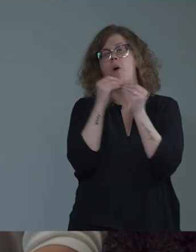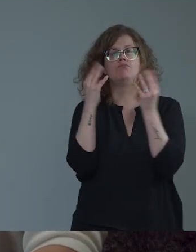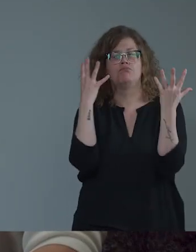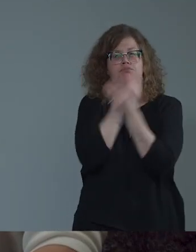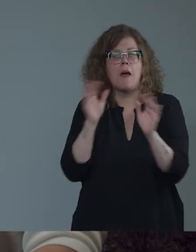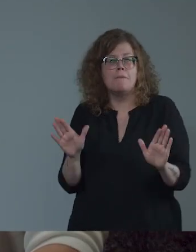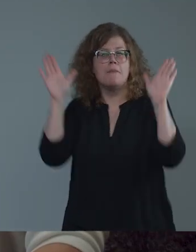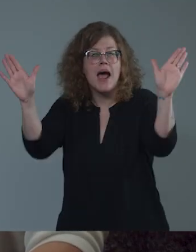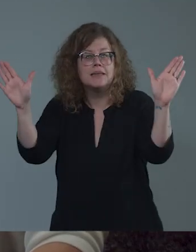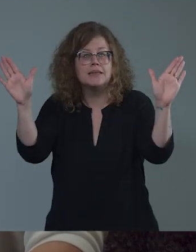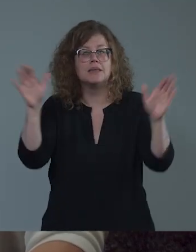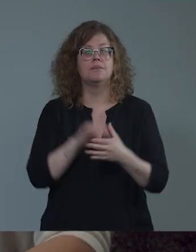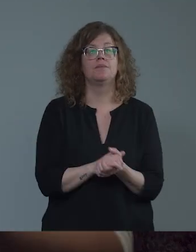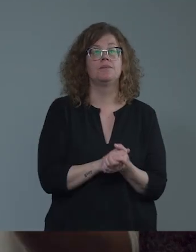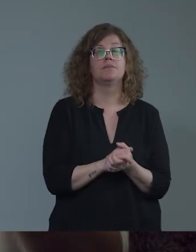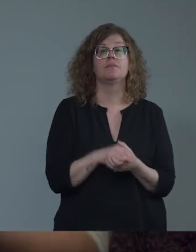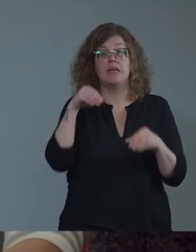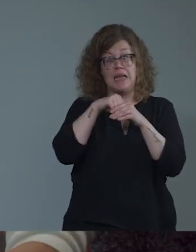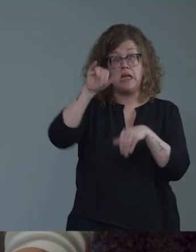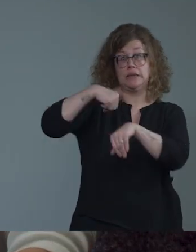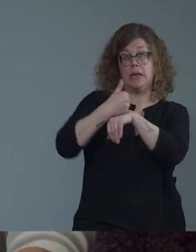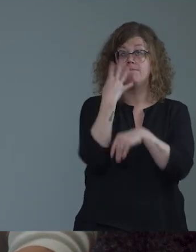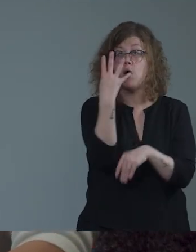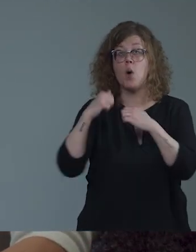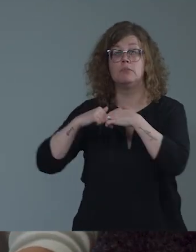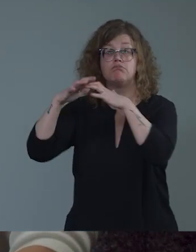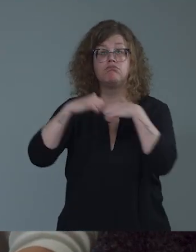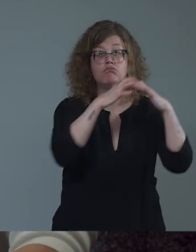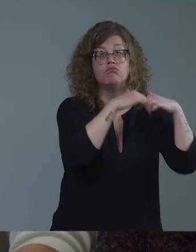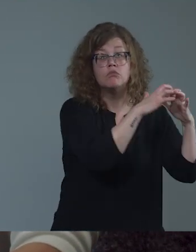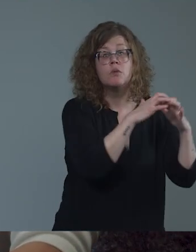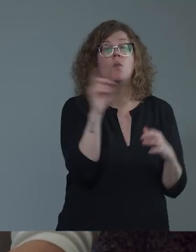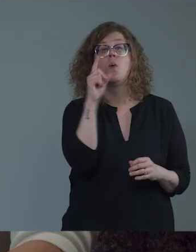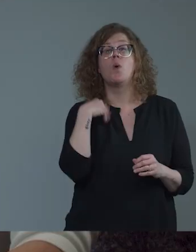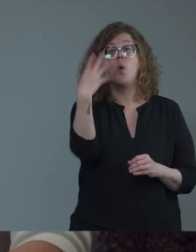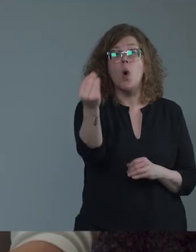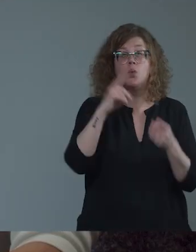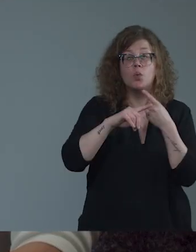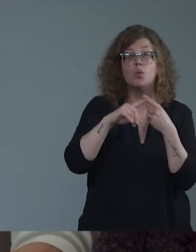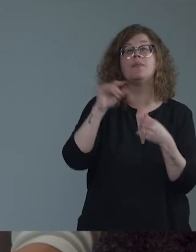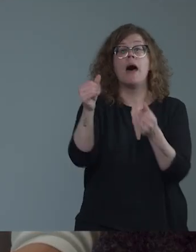all that? I just want to make the art. Comes with the job. It really does. And if you can do it,